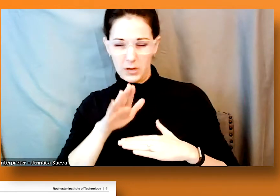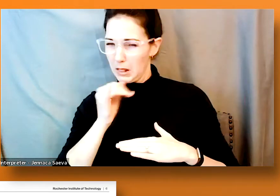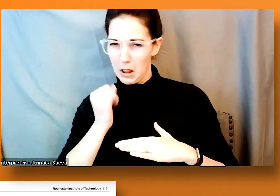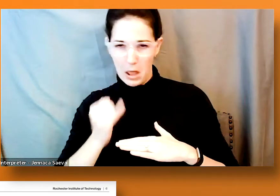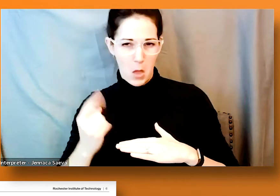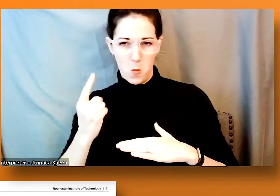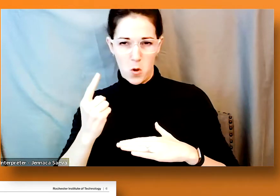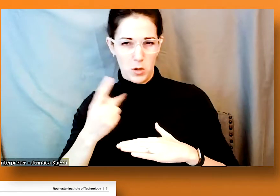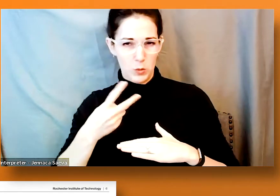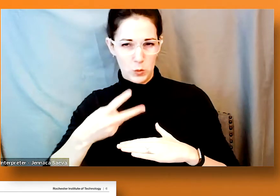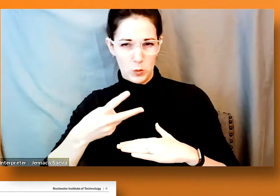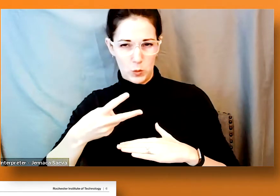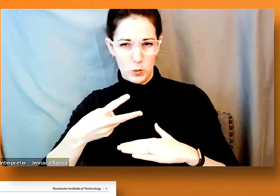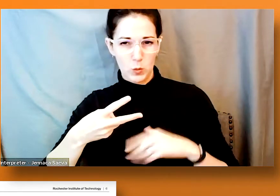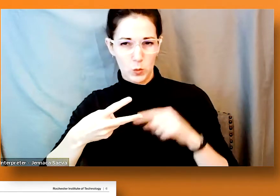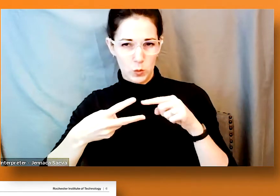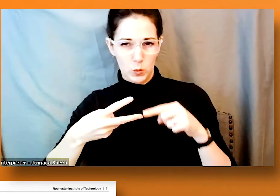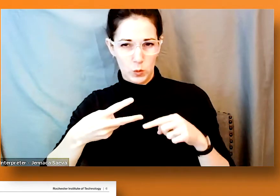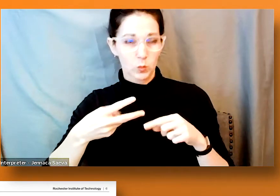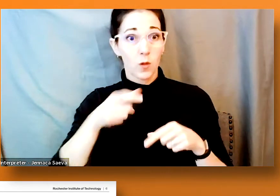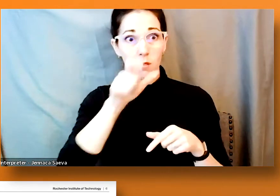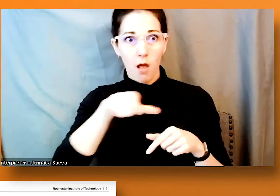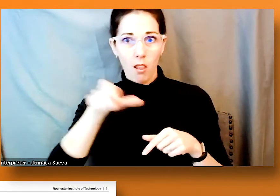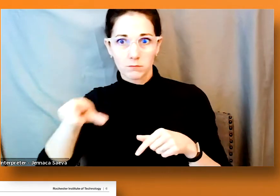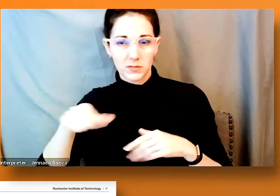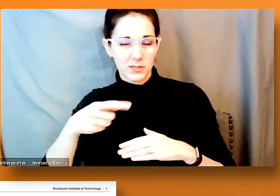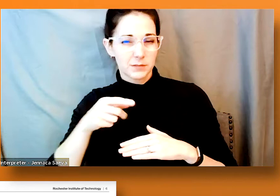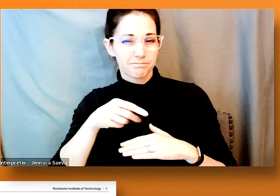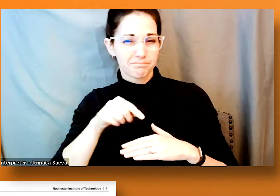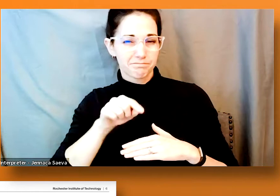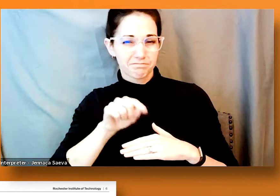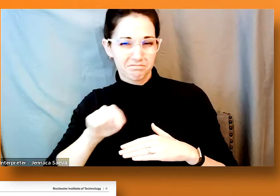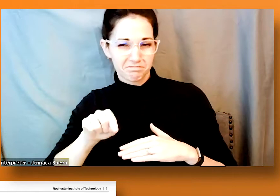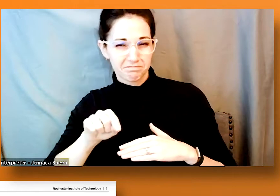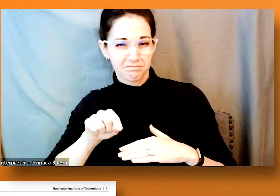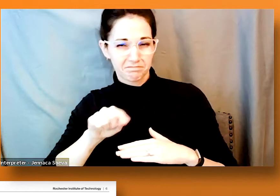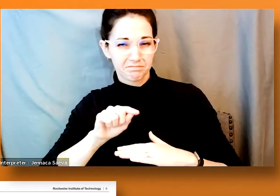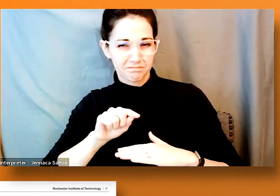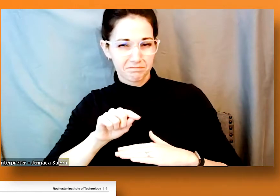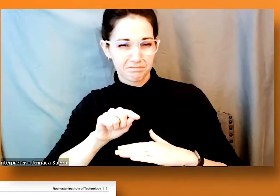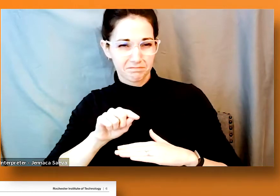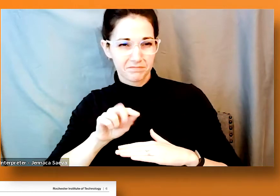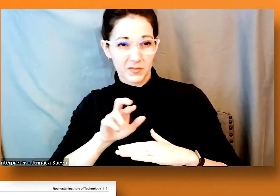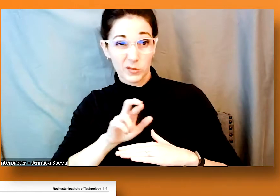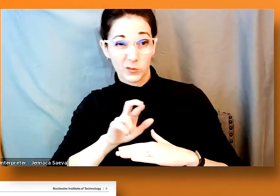way down at the bottom, the very last two columns on the right